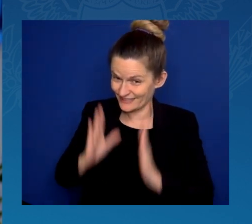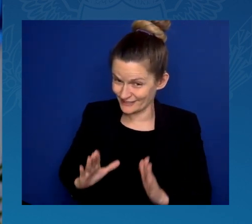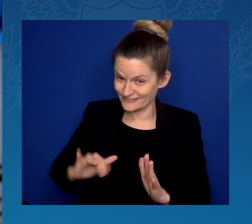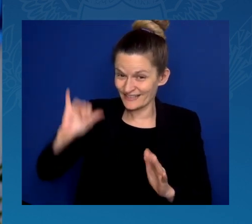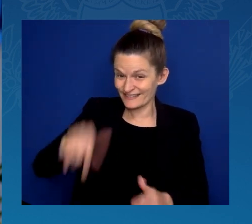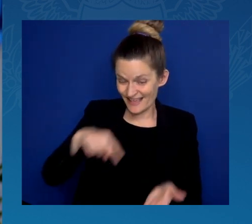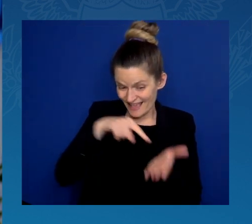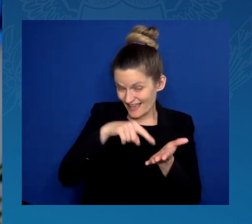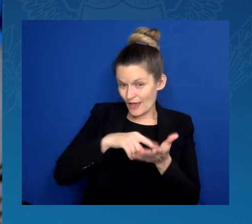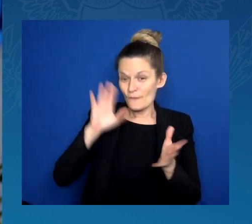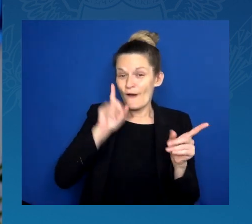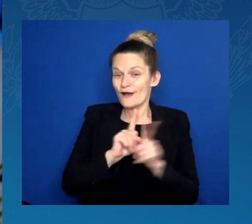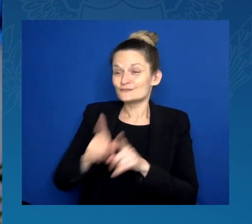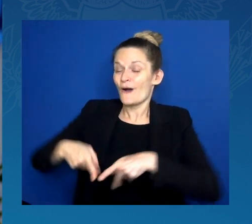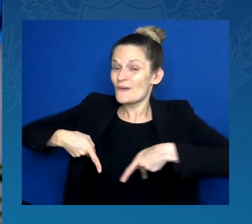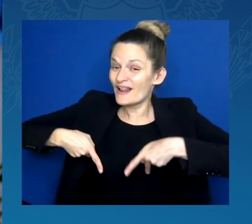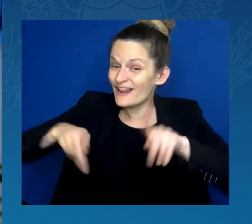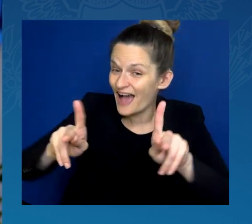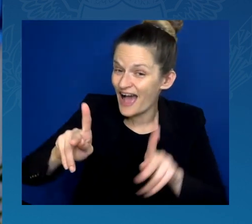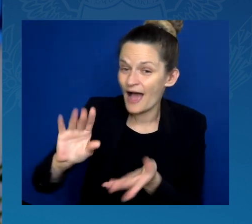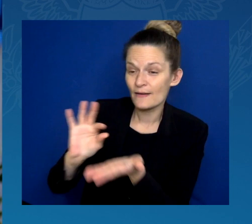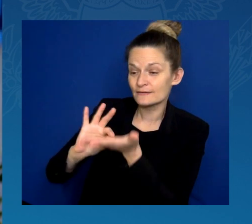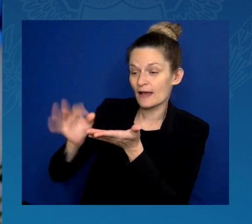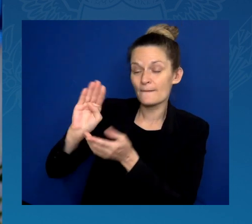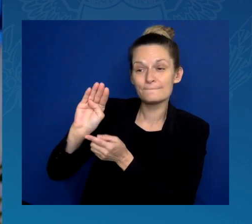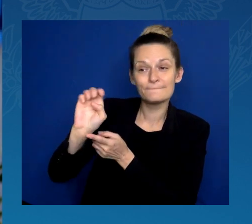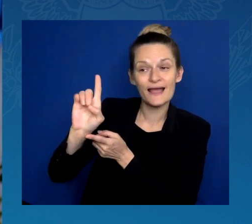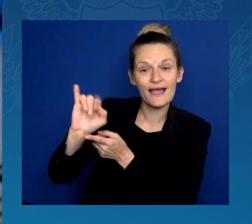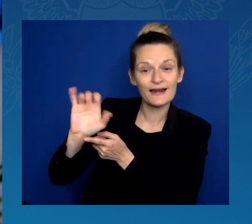And here's what that means. Think about it.